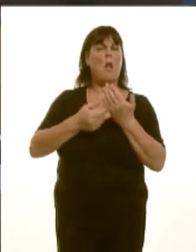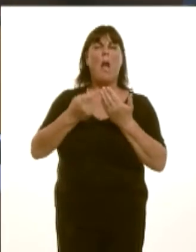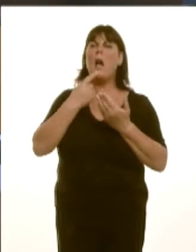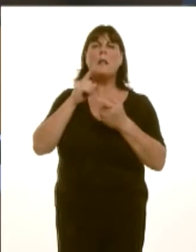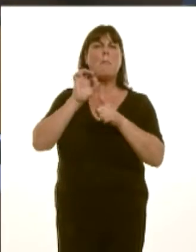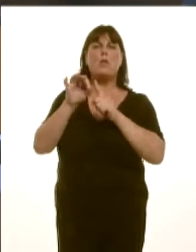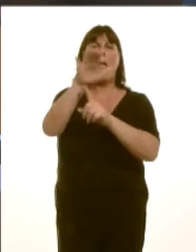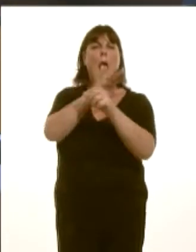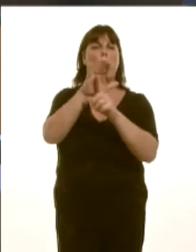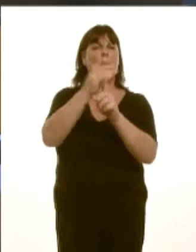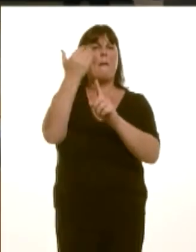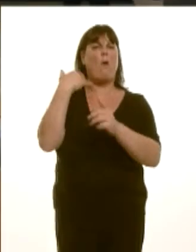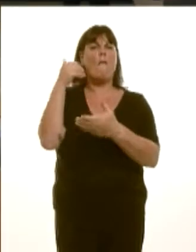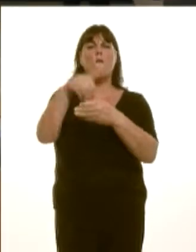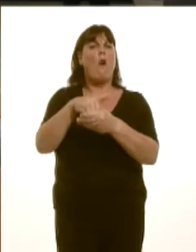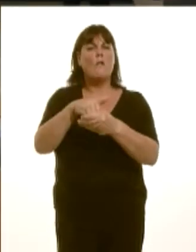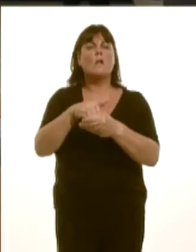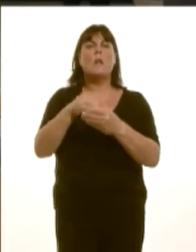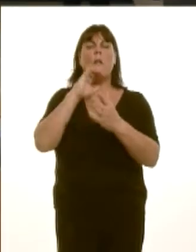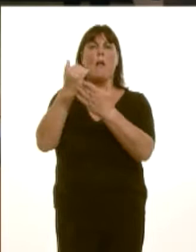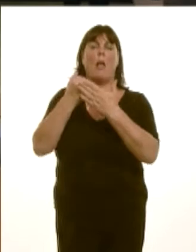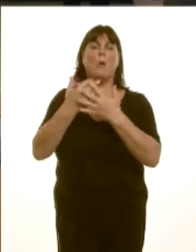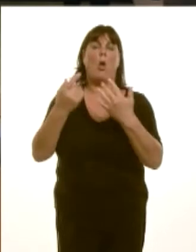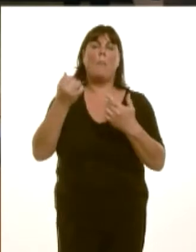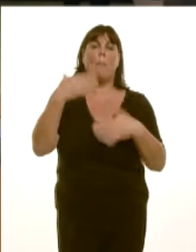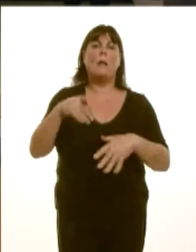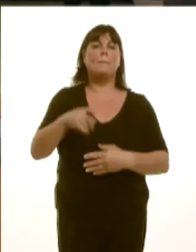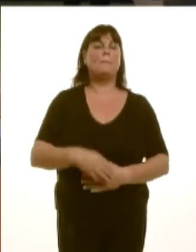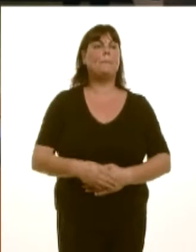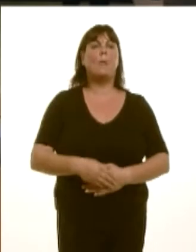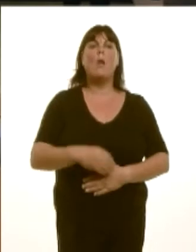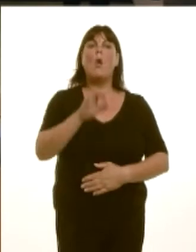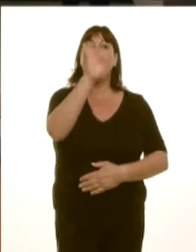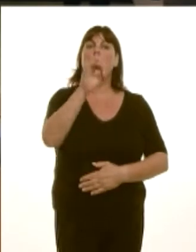Ann Jones: 10. Will the First Minister make a statement on the impact of the UK Government's welfare